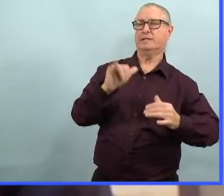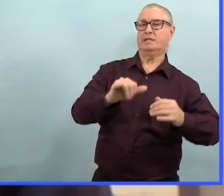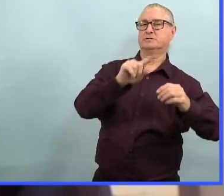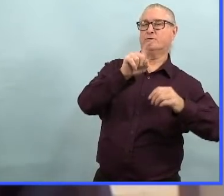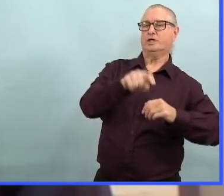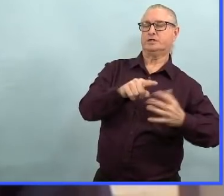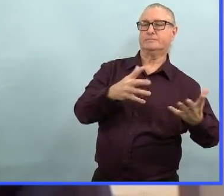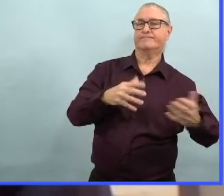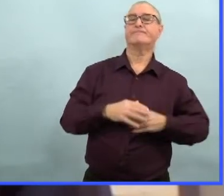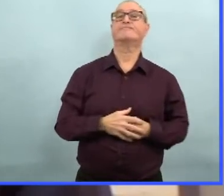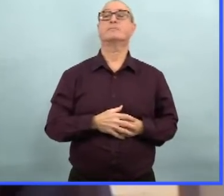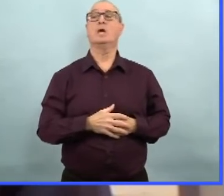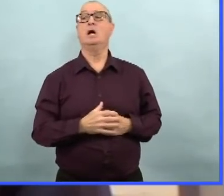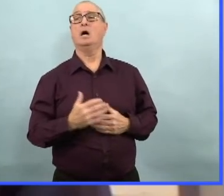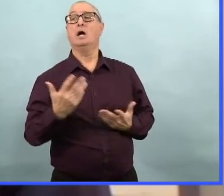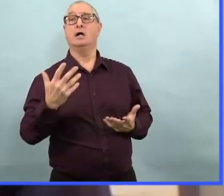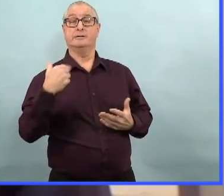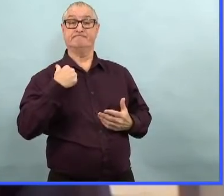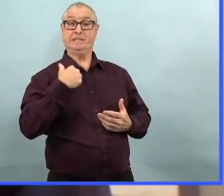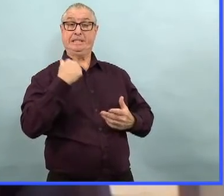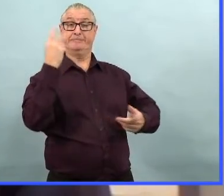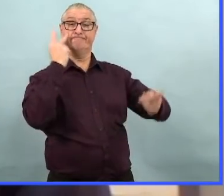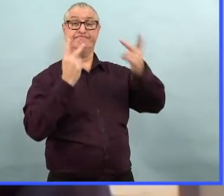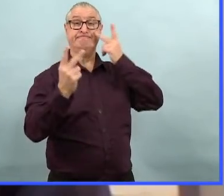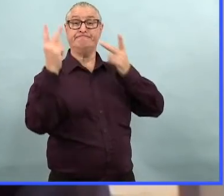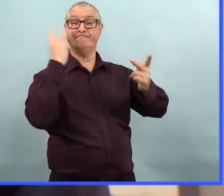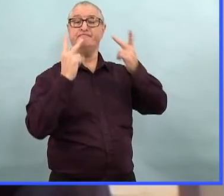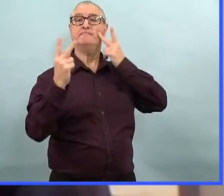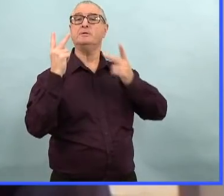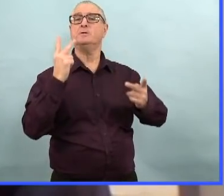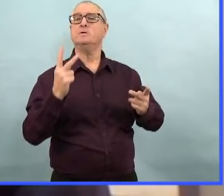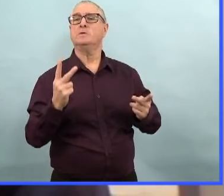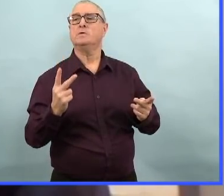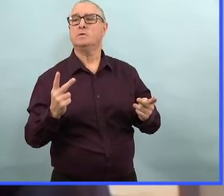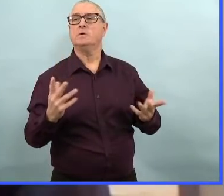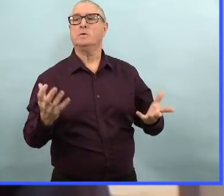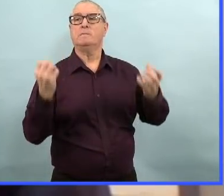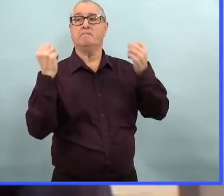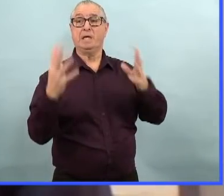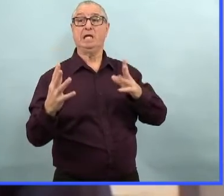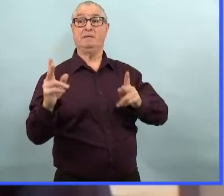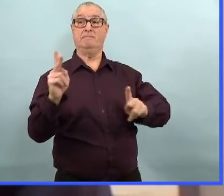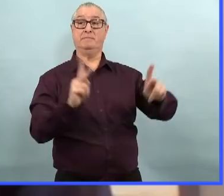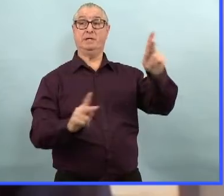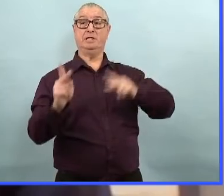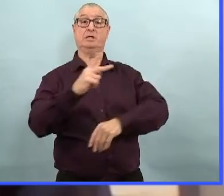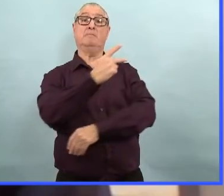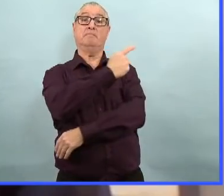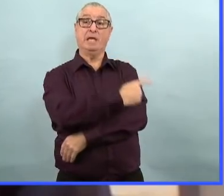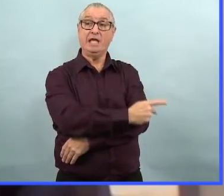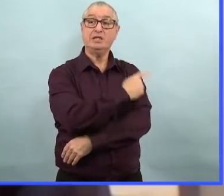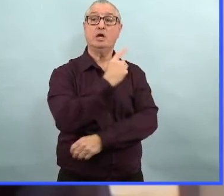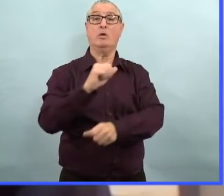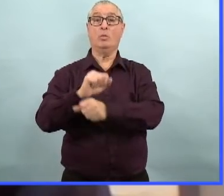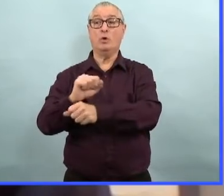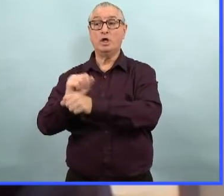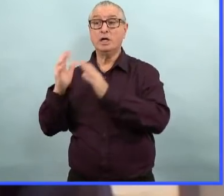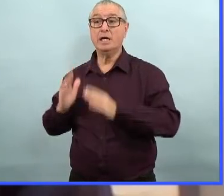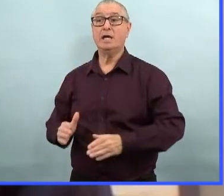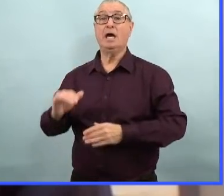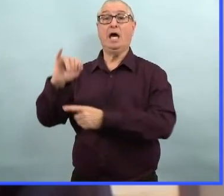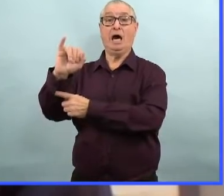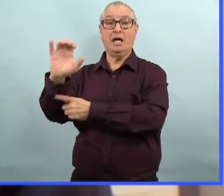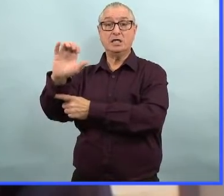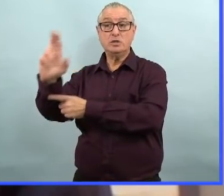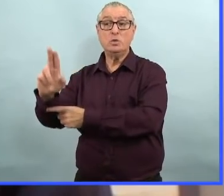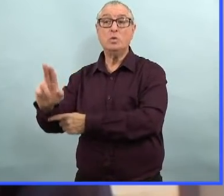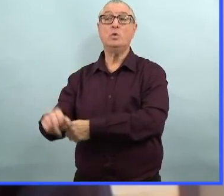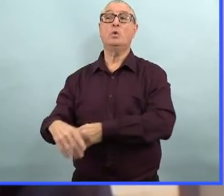that there's many uh in the acute care system calling for many more stringent measures um